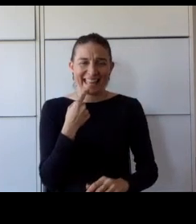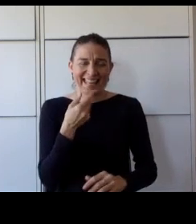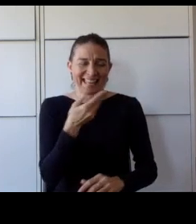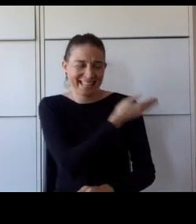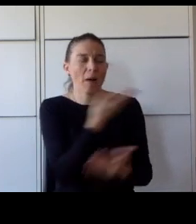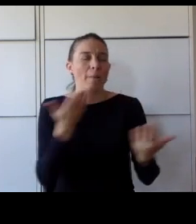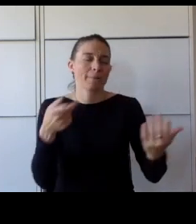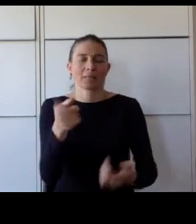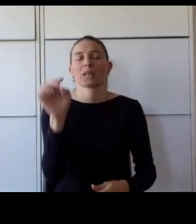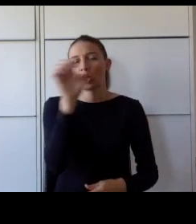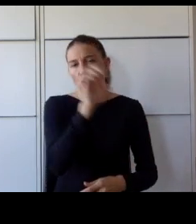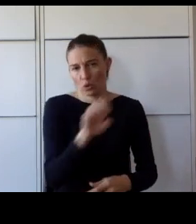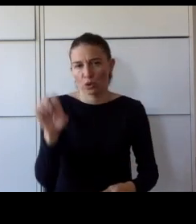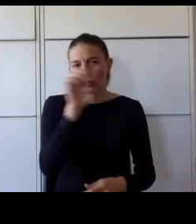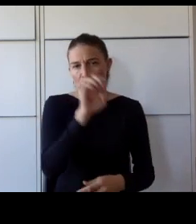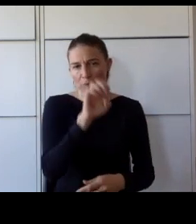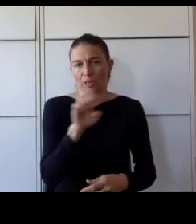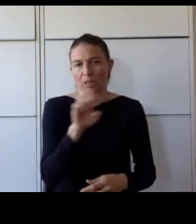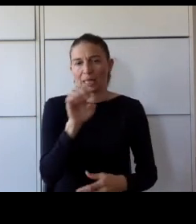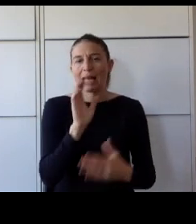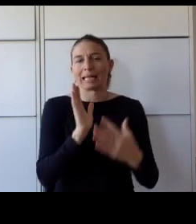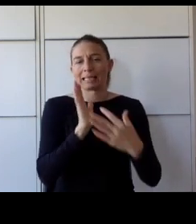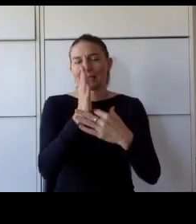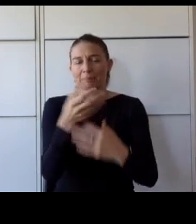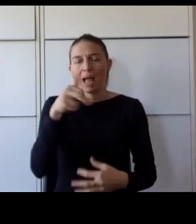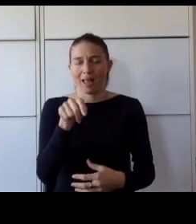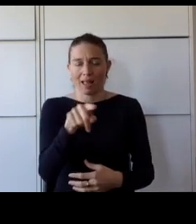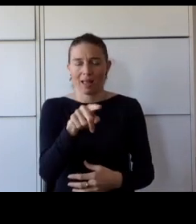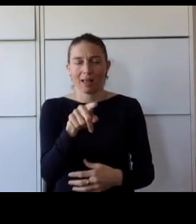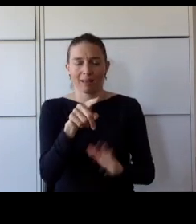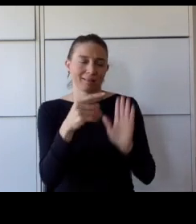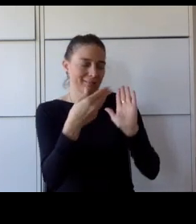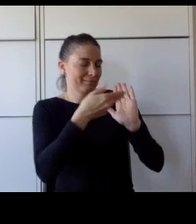those accessibility requirements for the services and the products